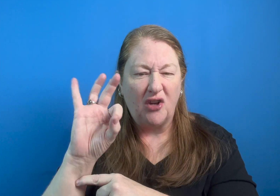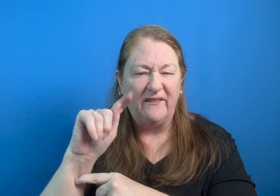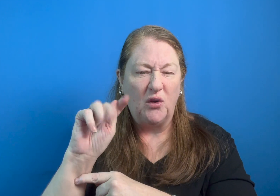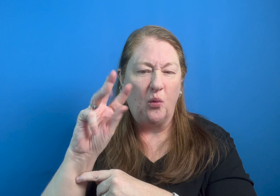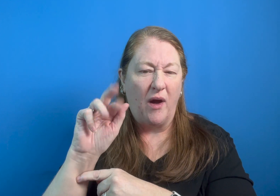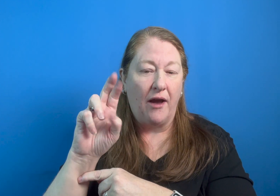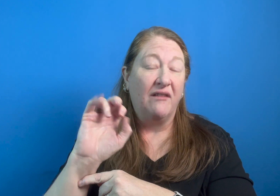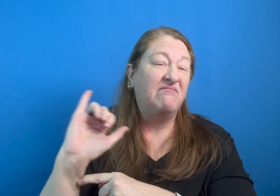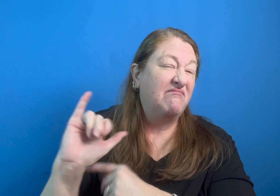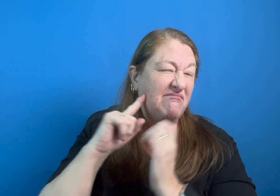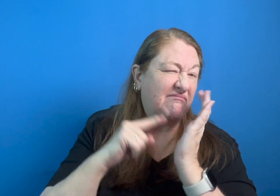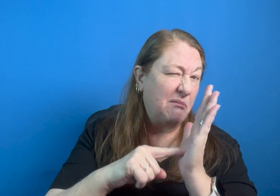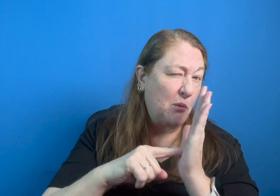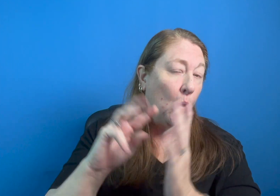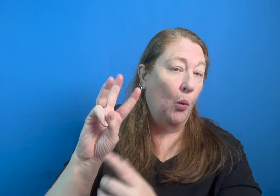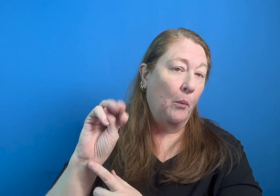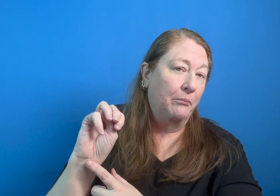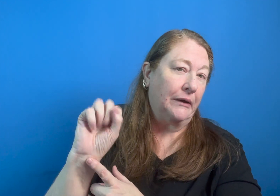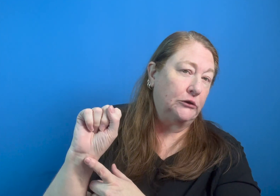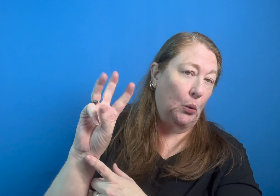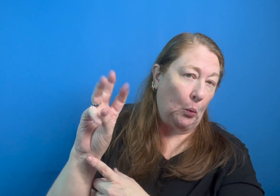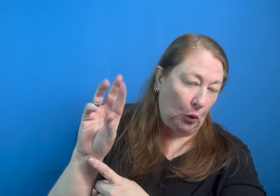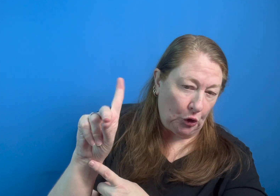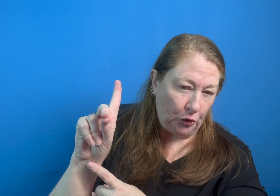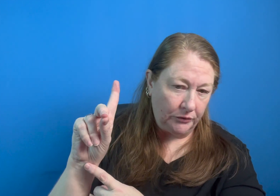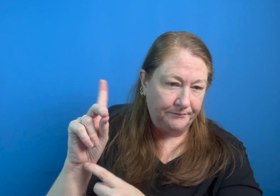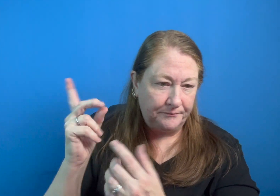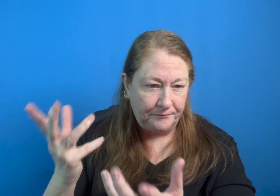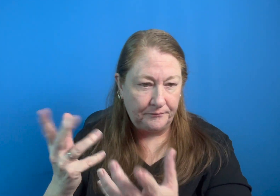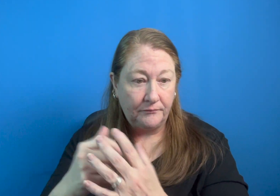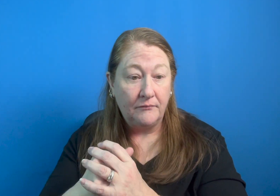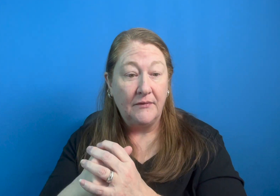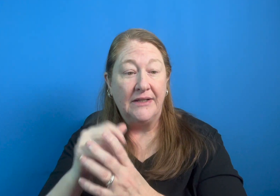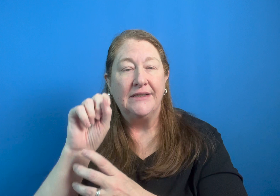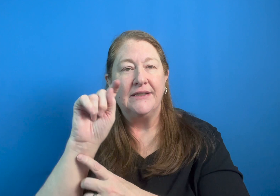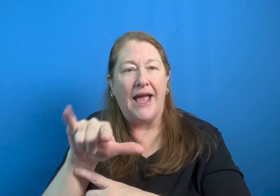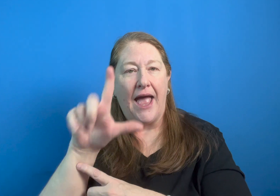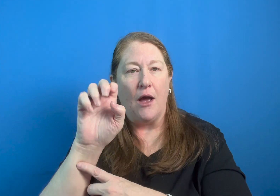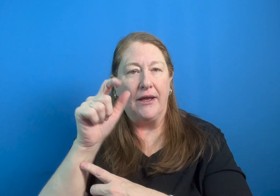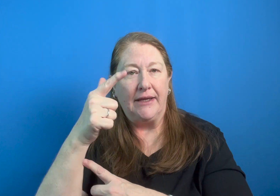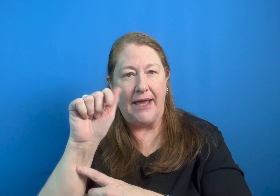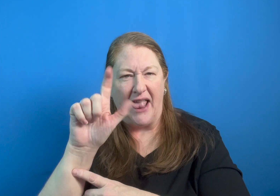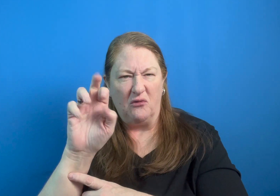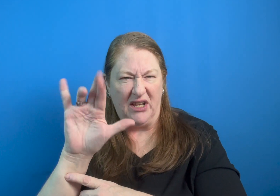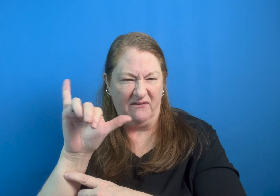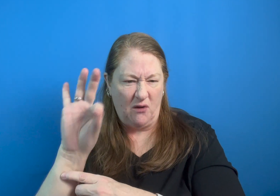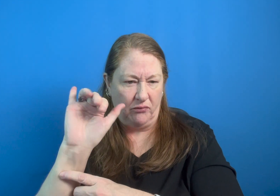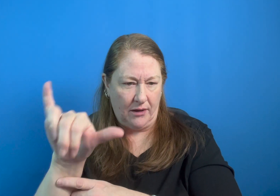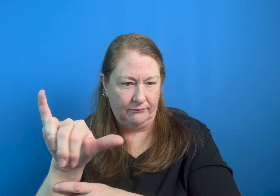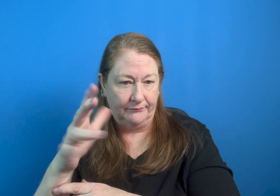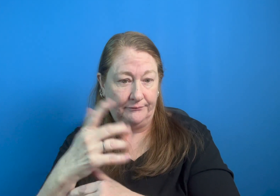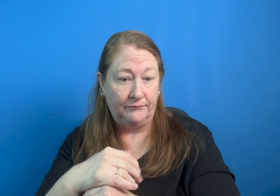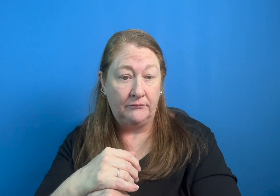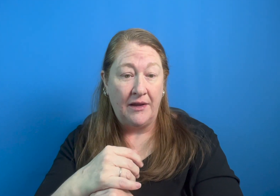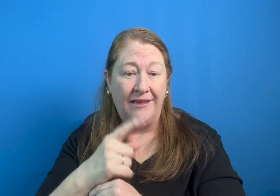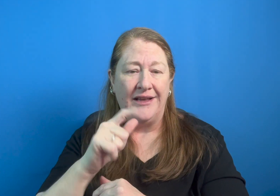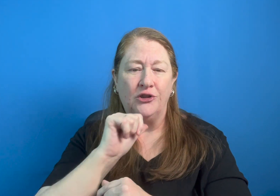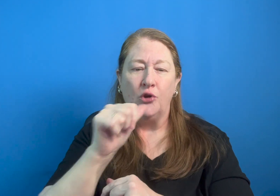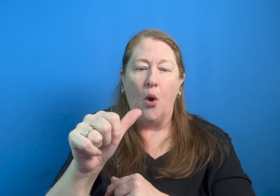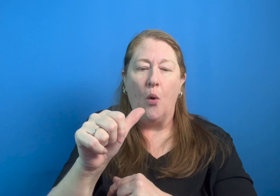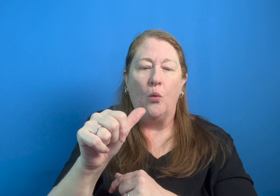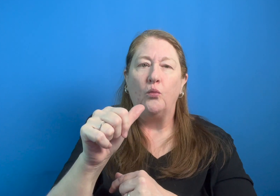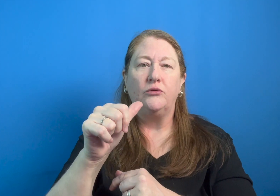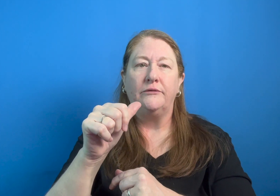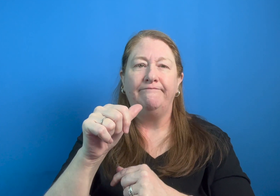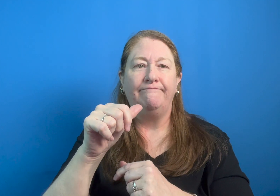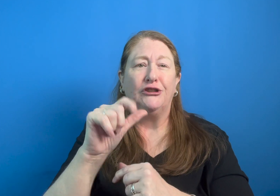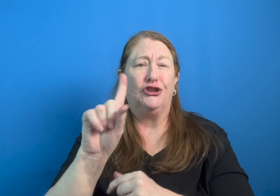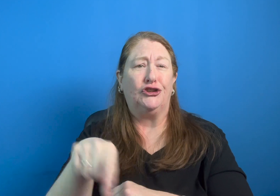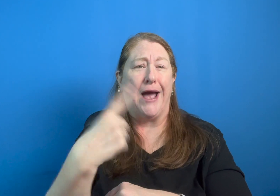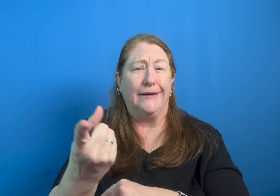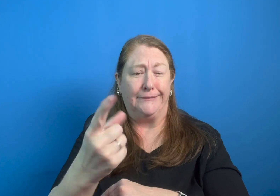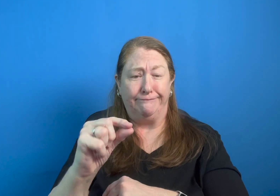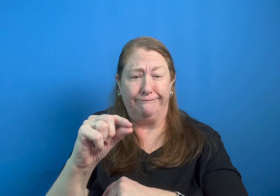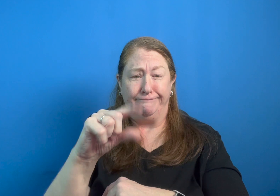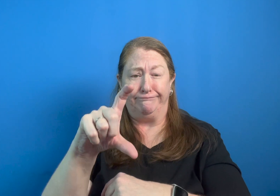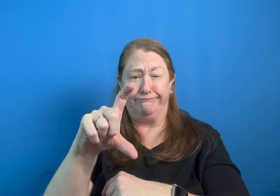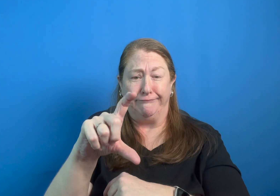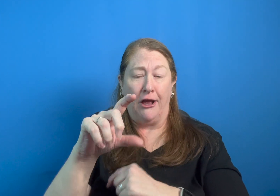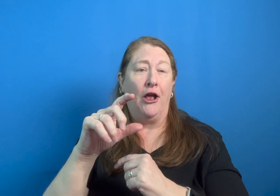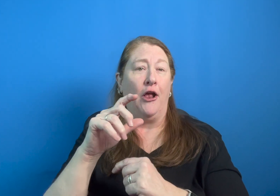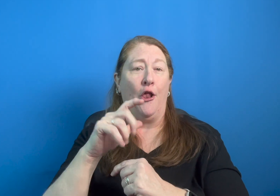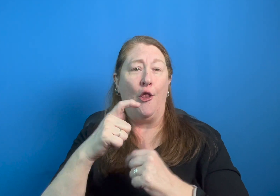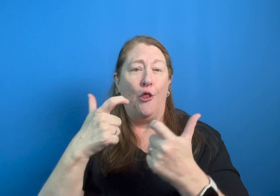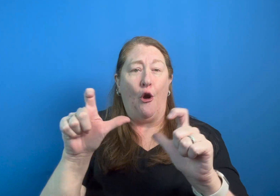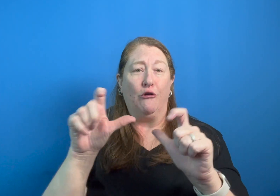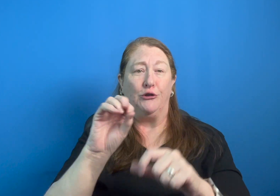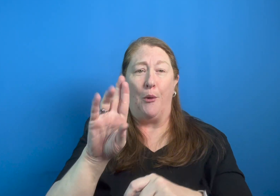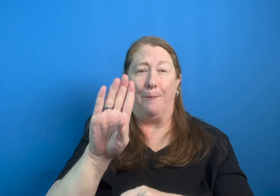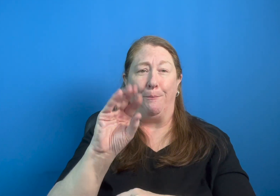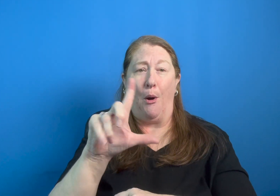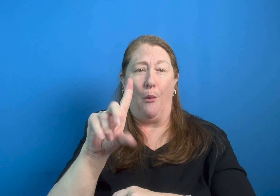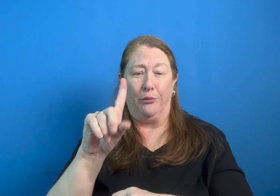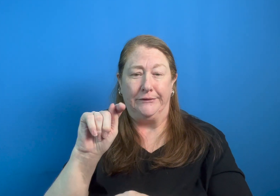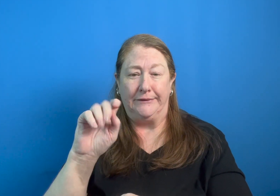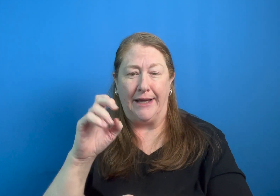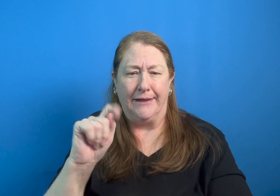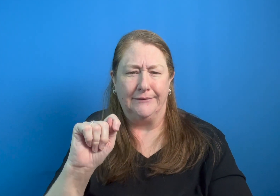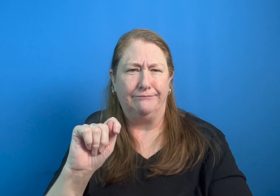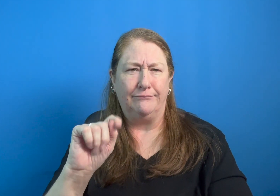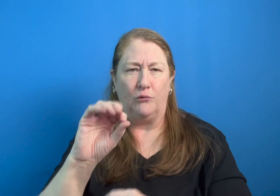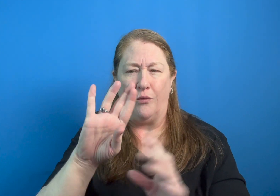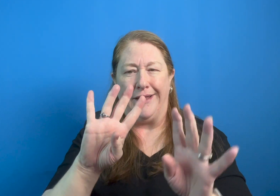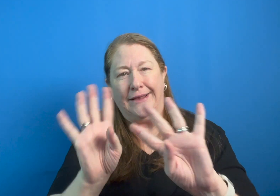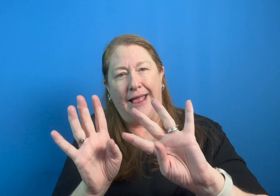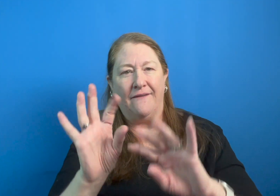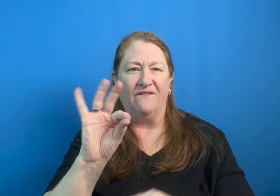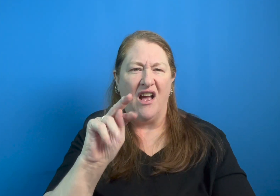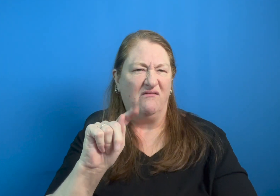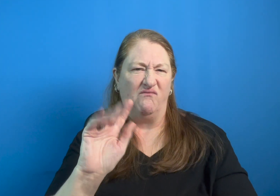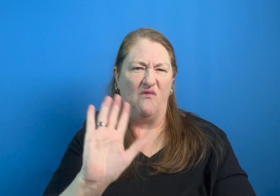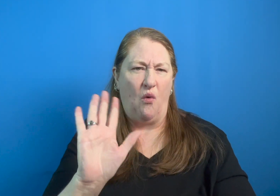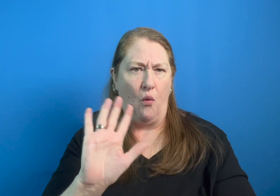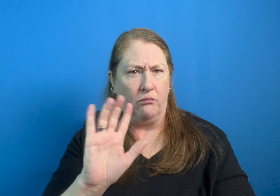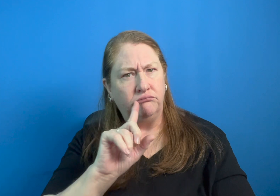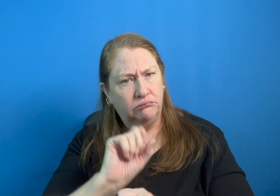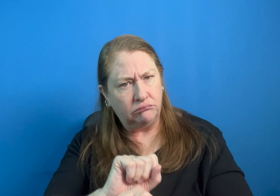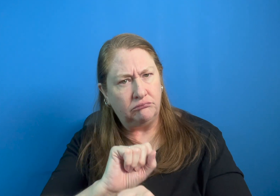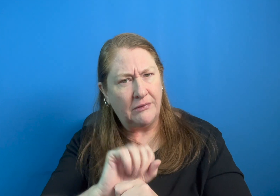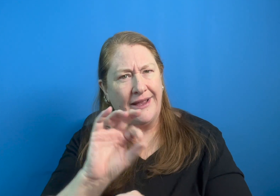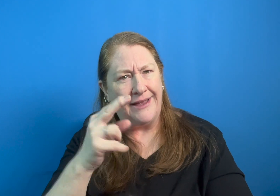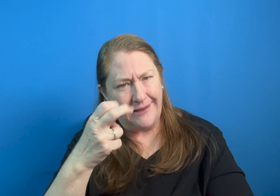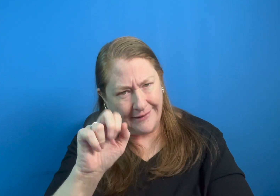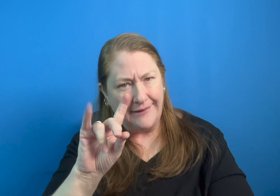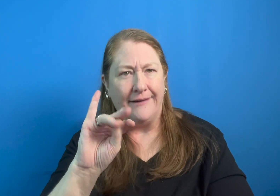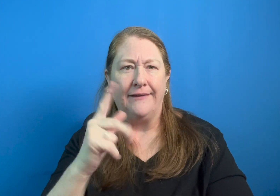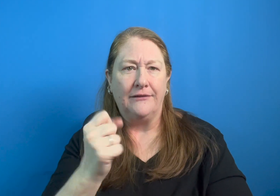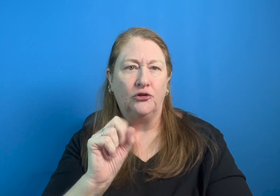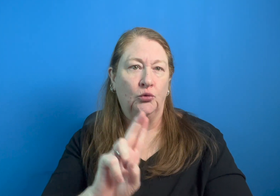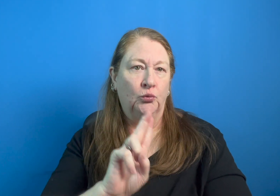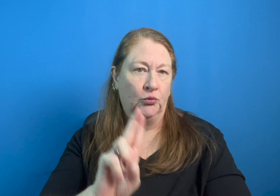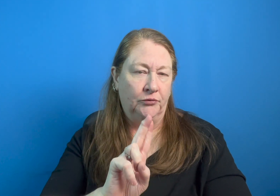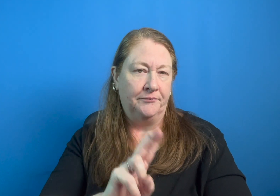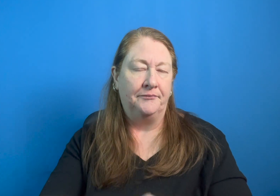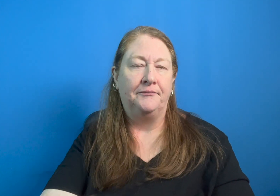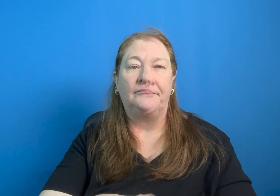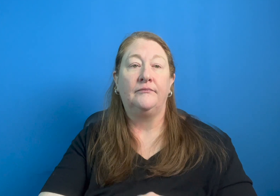software (such as Word) style gallery; they do not merely utilize a larger or bold or italic font.